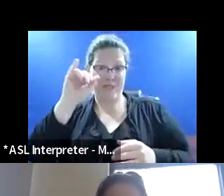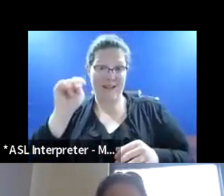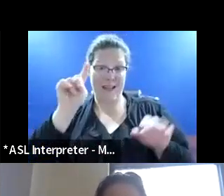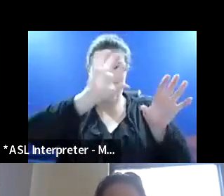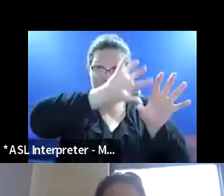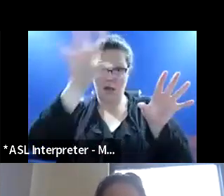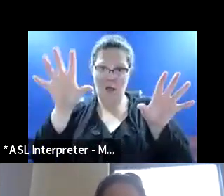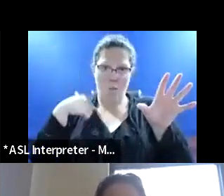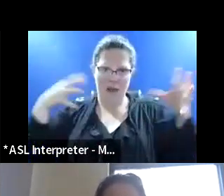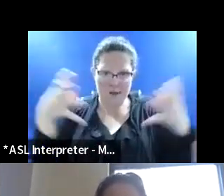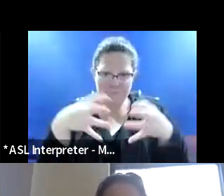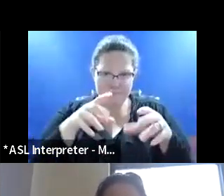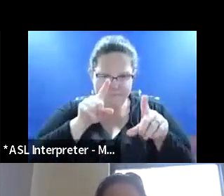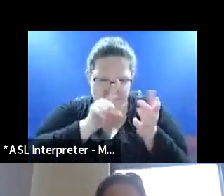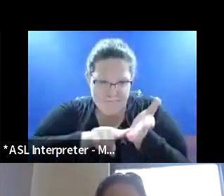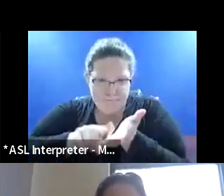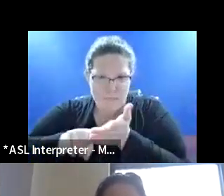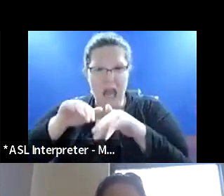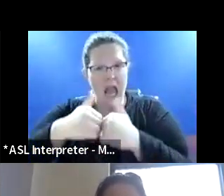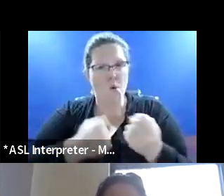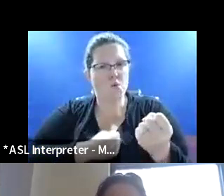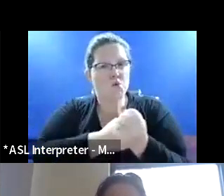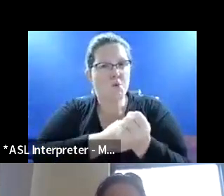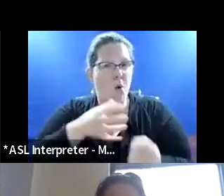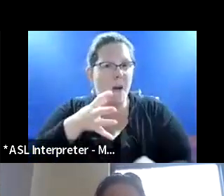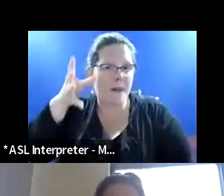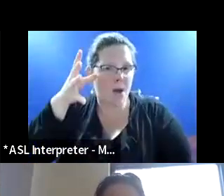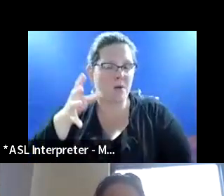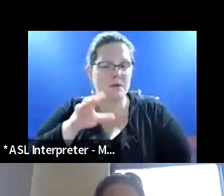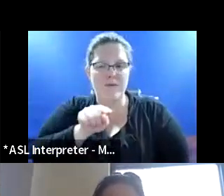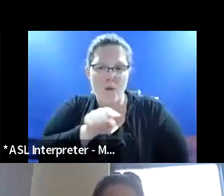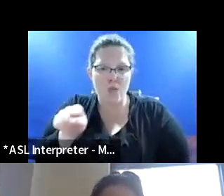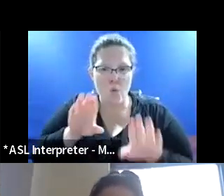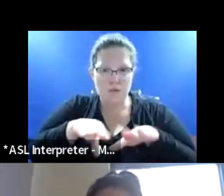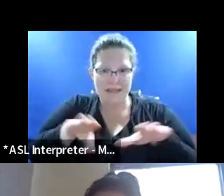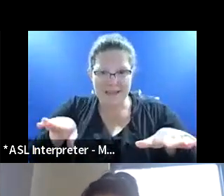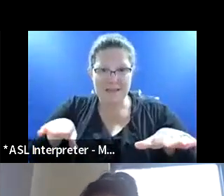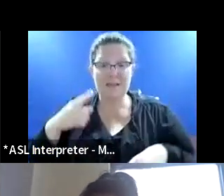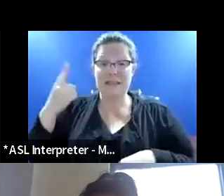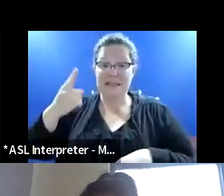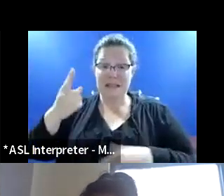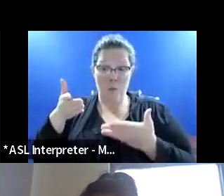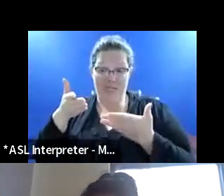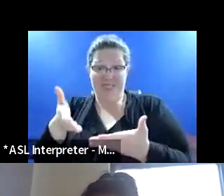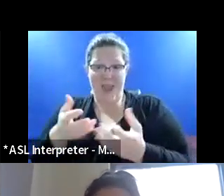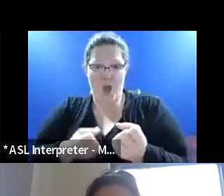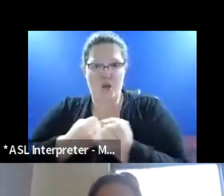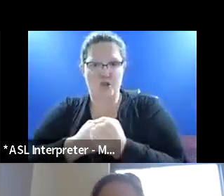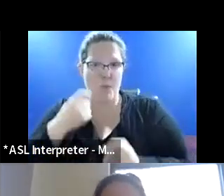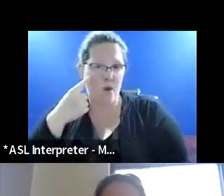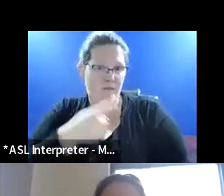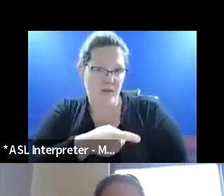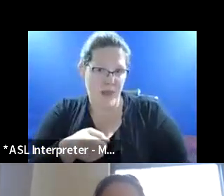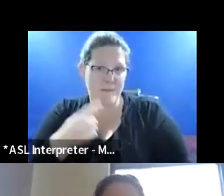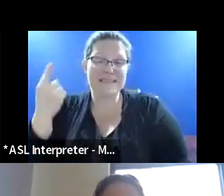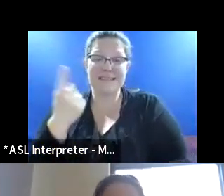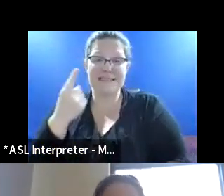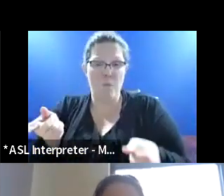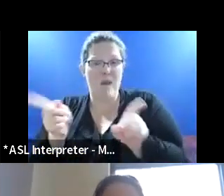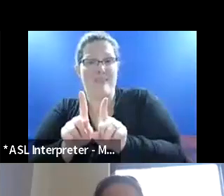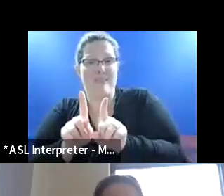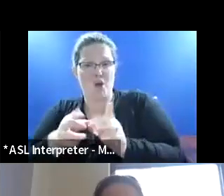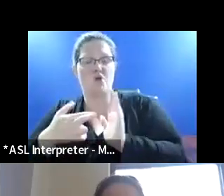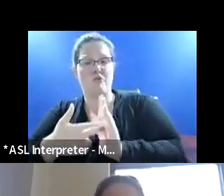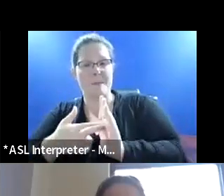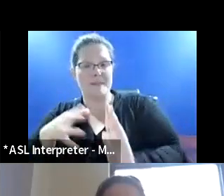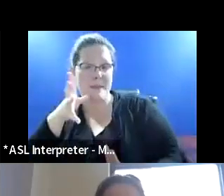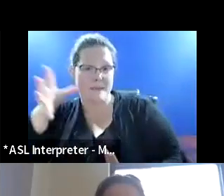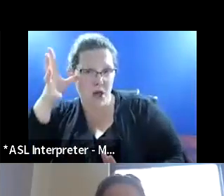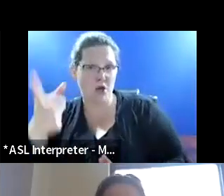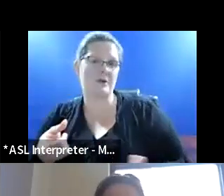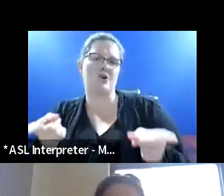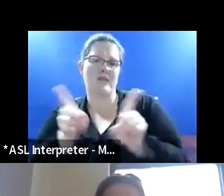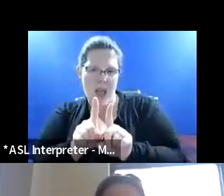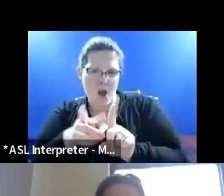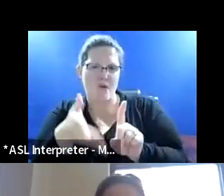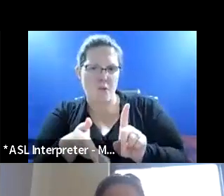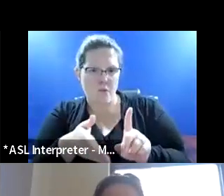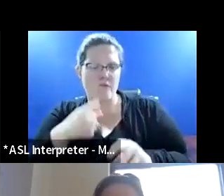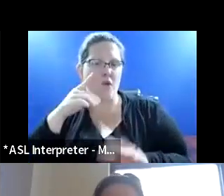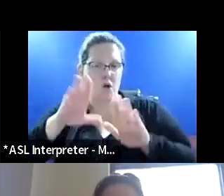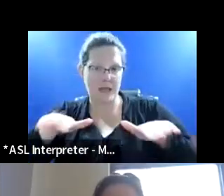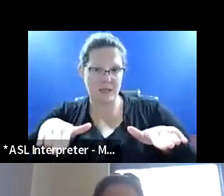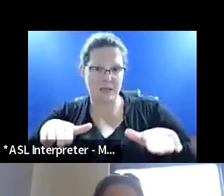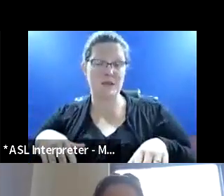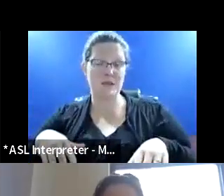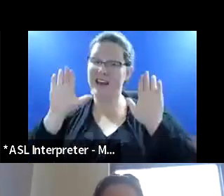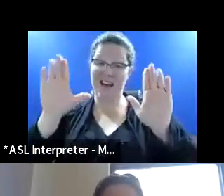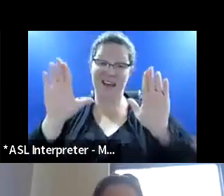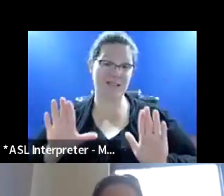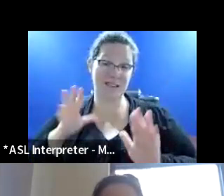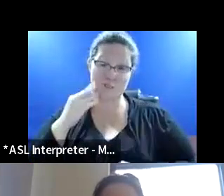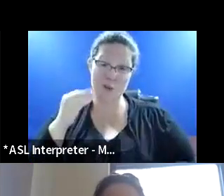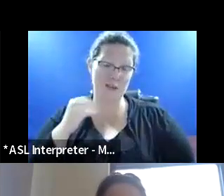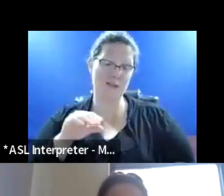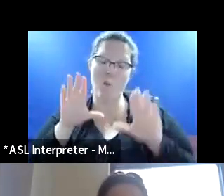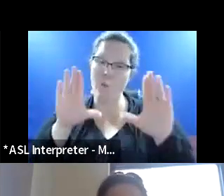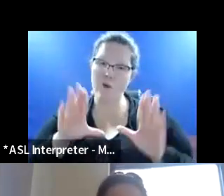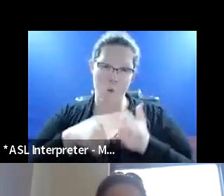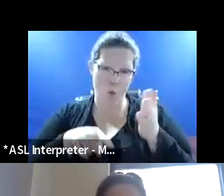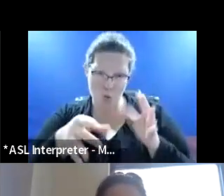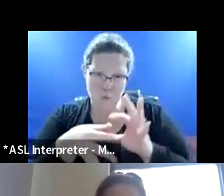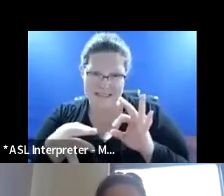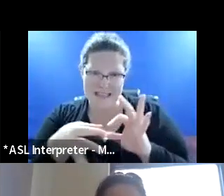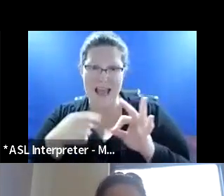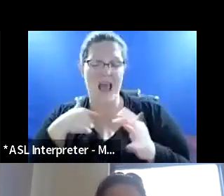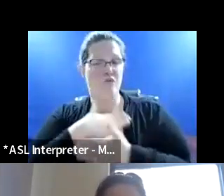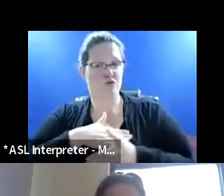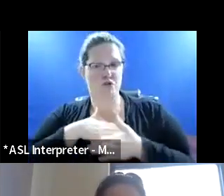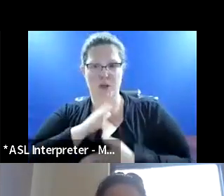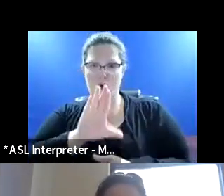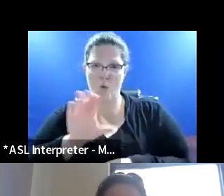AND SO, WE CAME TOGETHER IN OUR AREAS, IN NORTHWEST INDIANA, ALL OF THESE CITIES ARE RIGHT NEXT TO EACH OTHER. I'M SORRY, I'M TALKING FAST BECAUSE I GOT EXCITED ALL OF A SUDDEN. I'M SORRY.